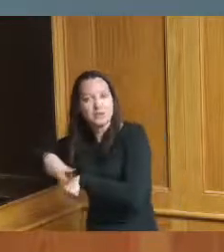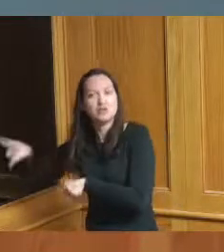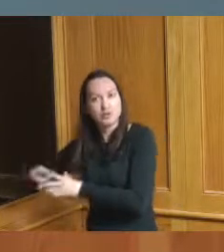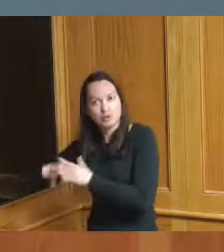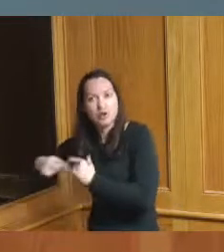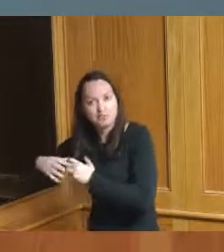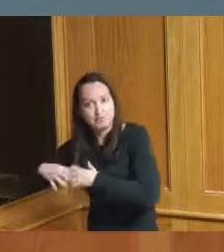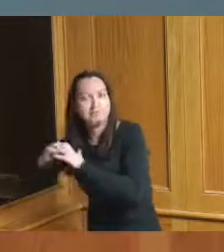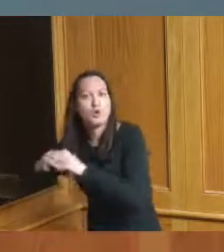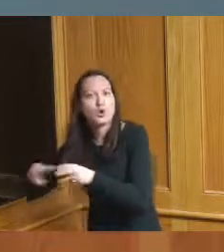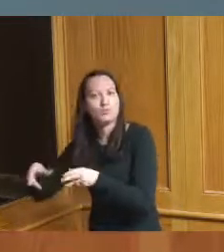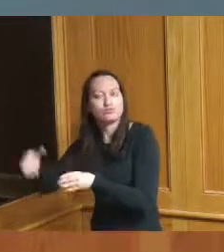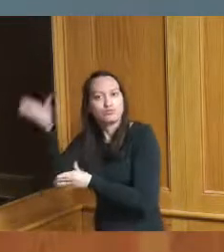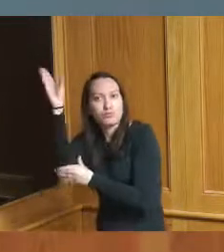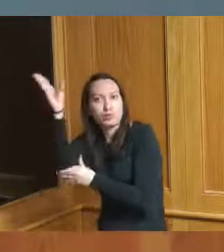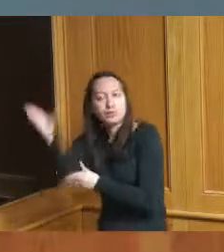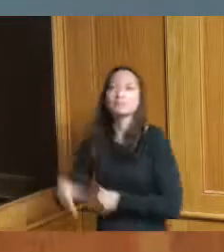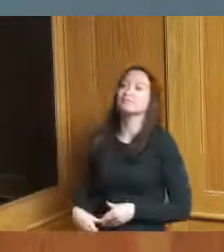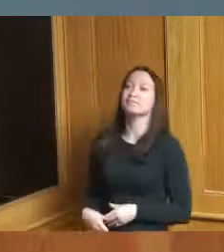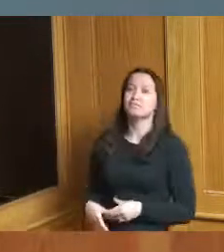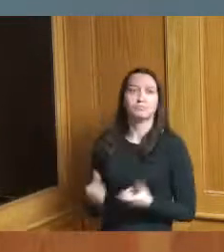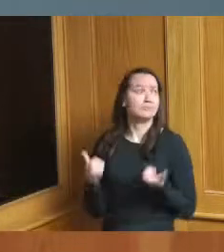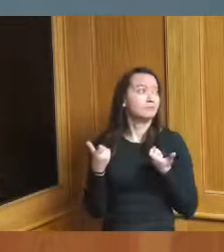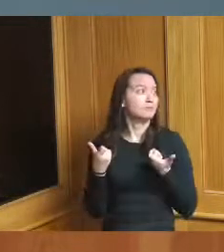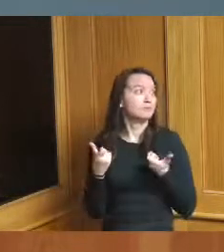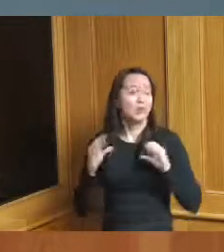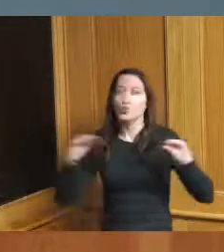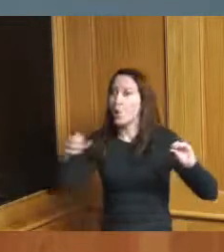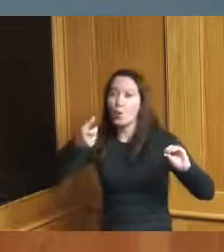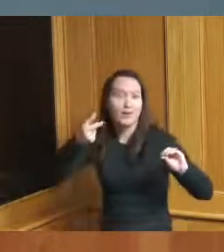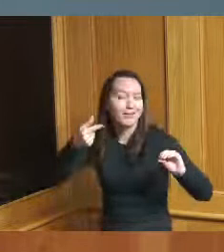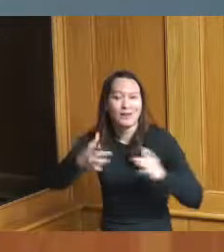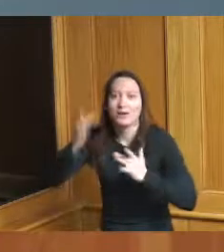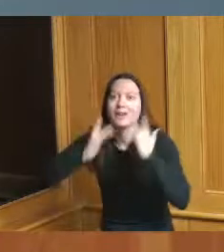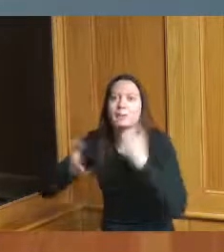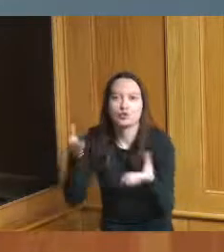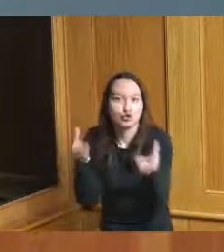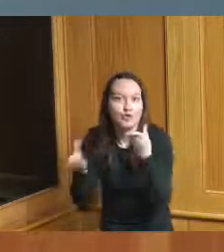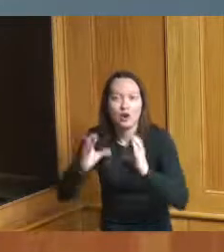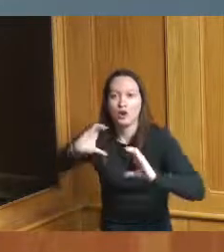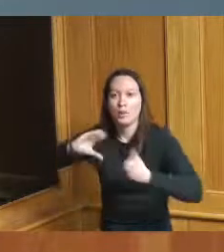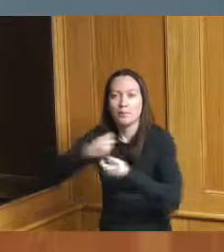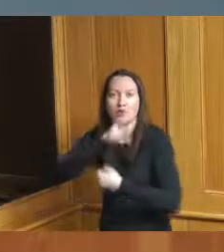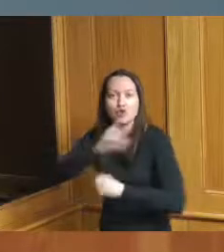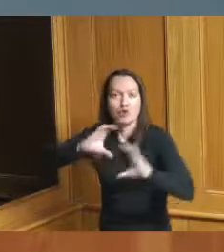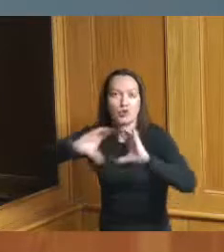briefings and in an effort not to have any gaps in services or communication or partnership with